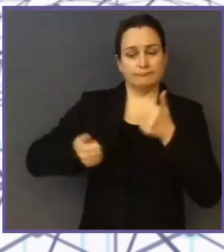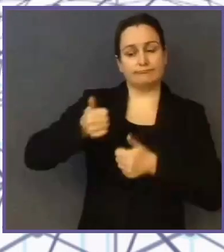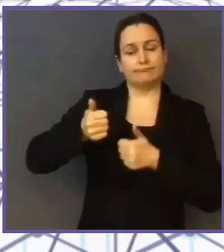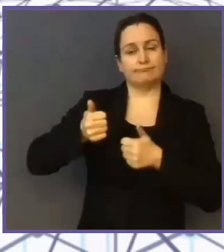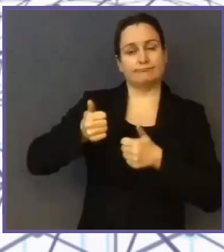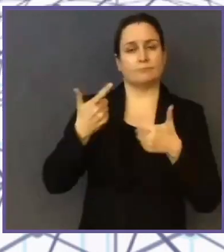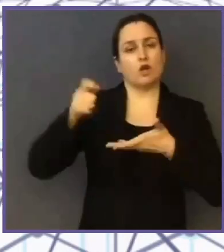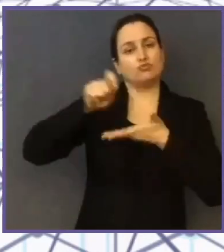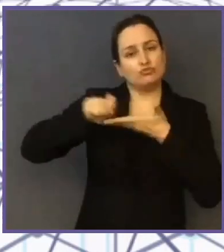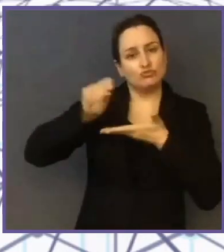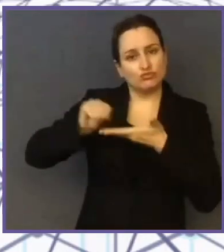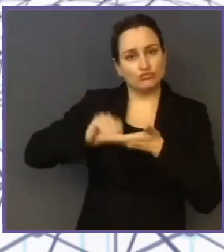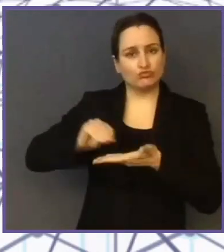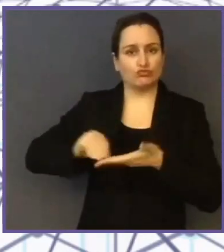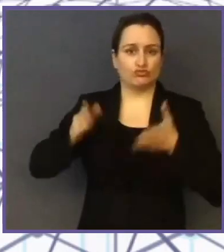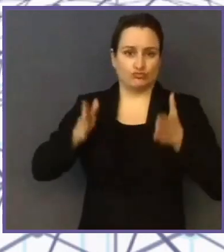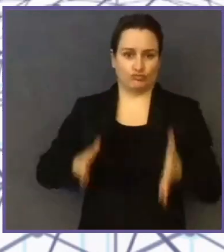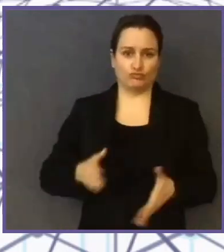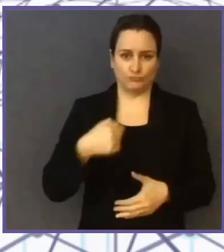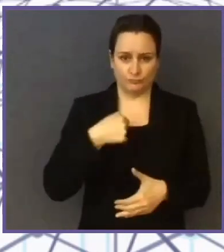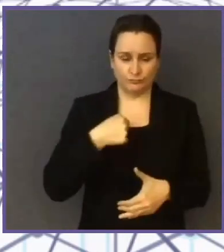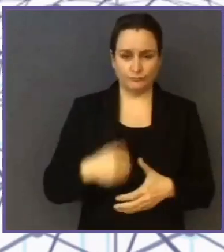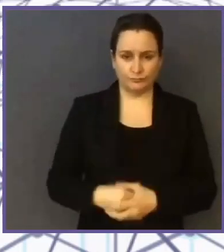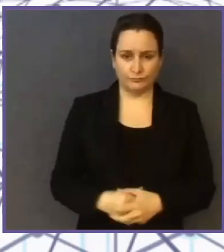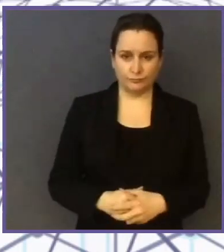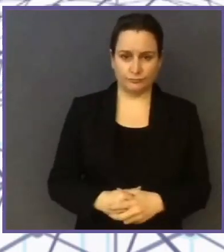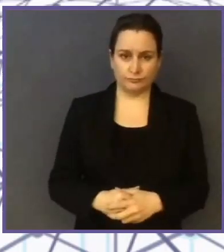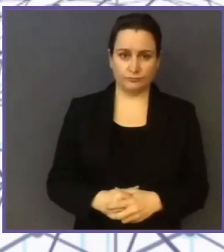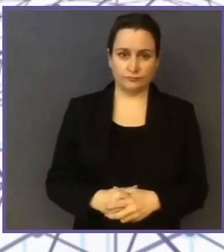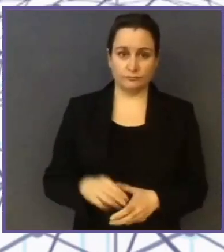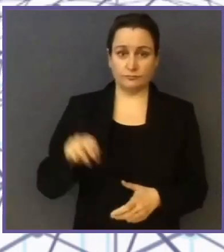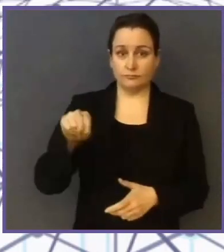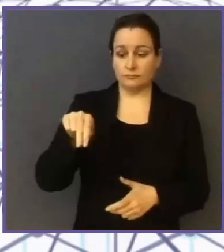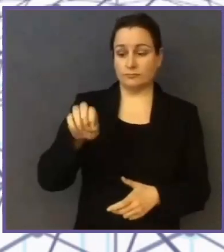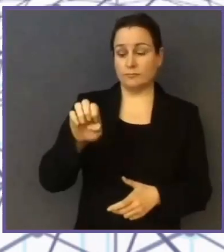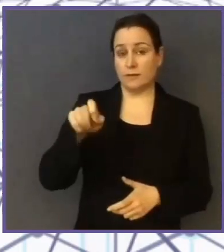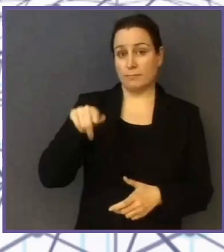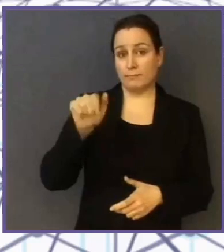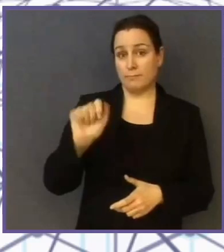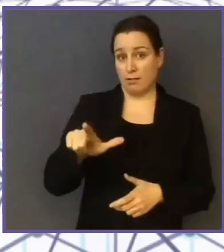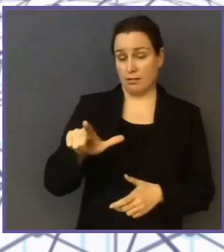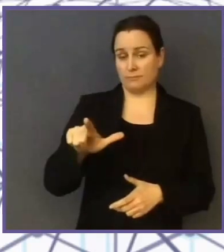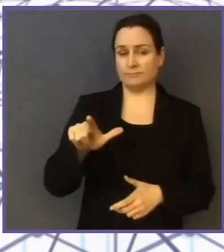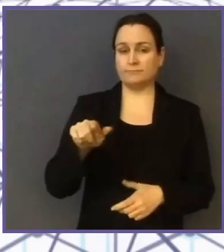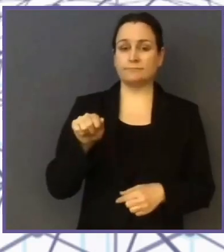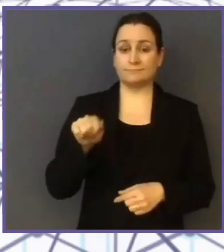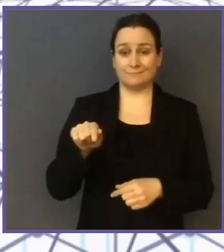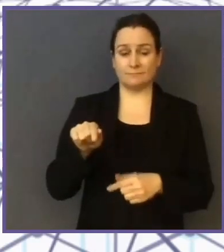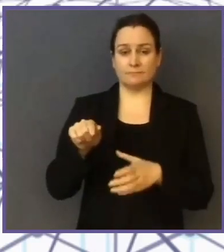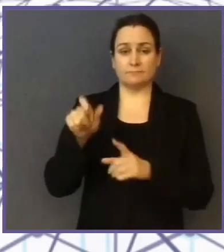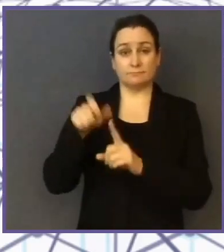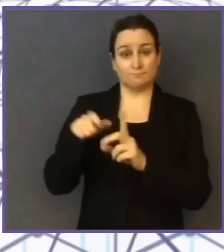In Nepal, with a total population of around 30,000,002.2% of people have some form of